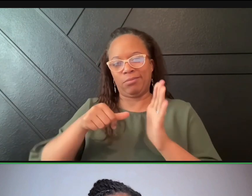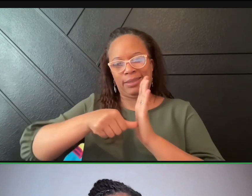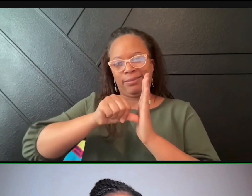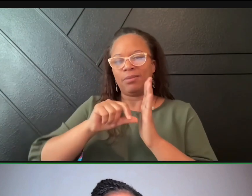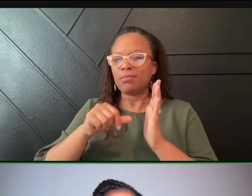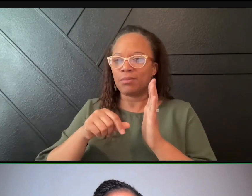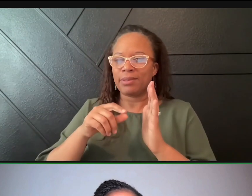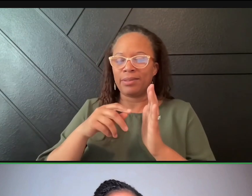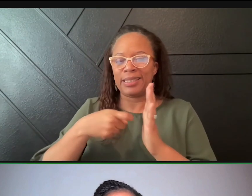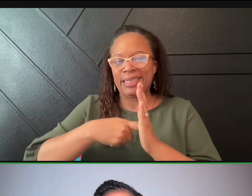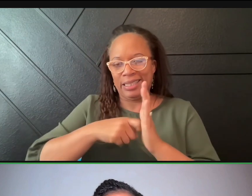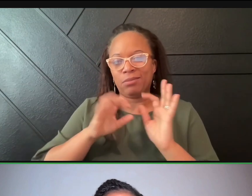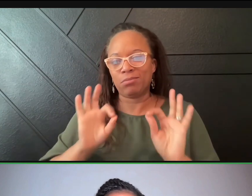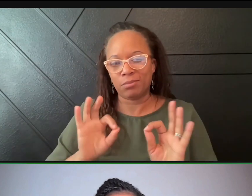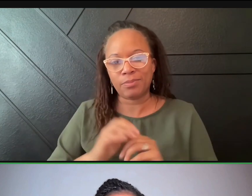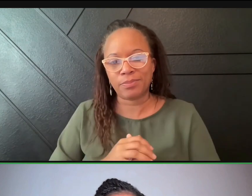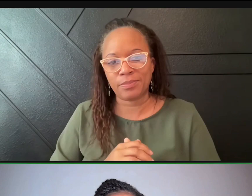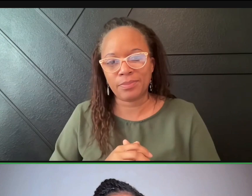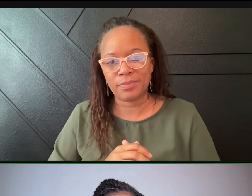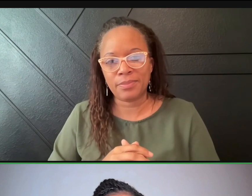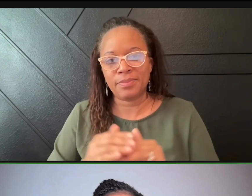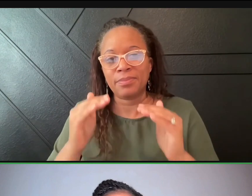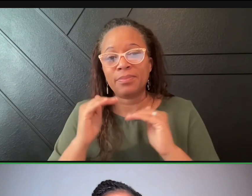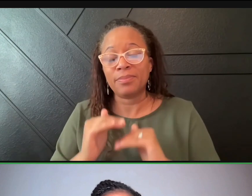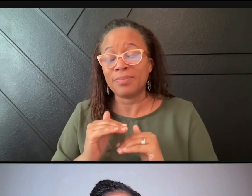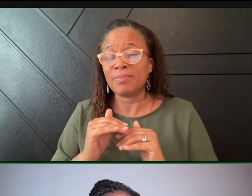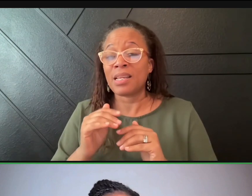So that flexibility is going to be key in our roles.